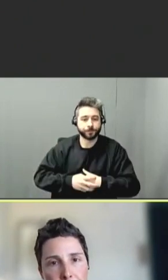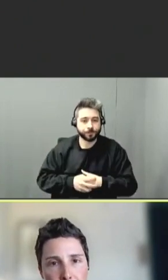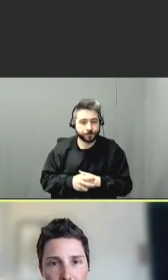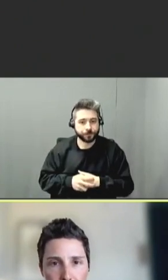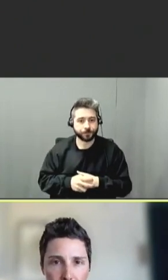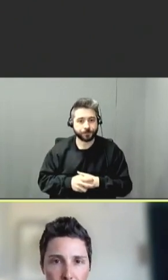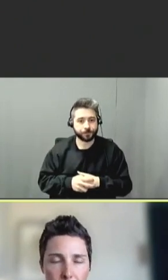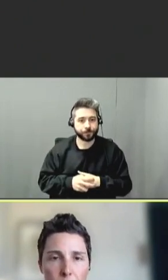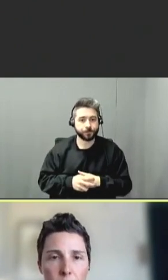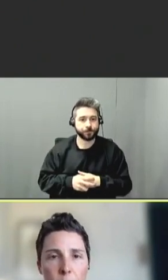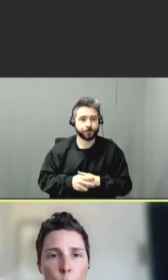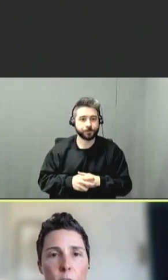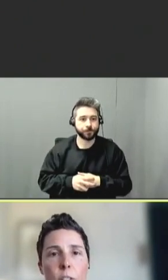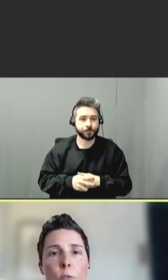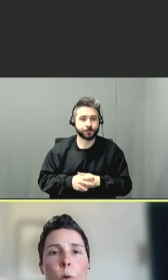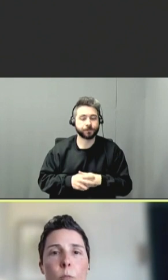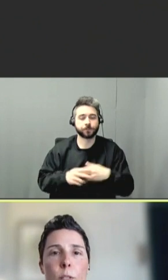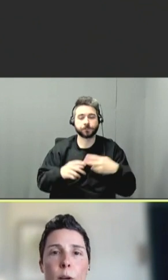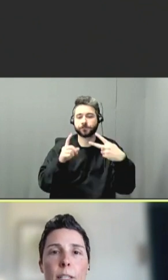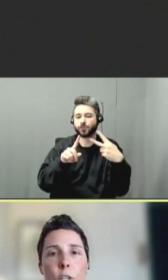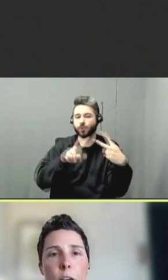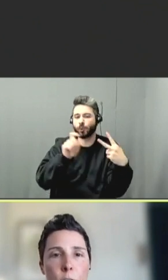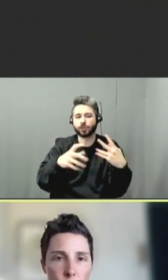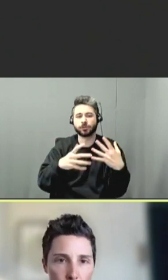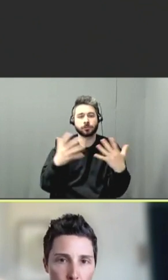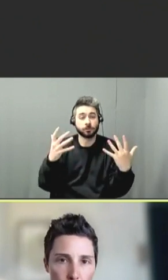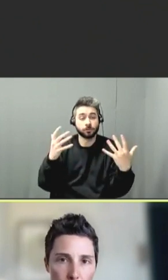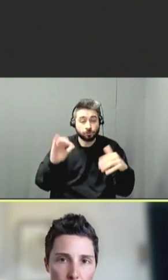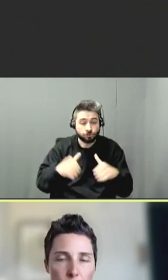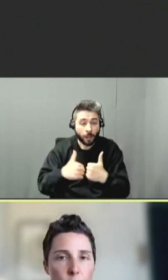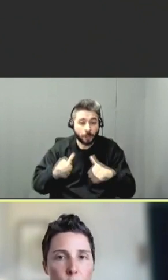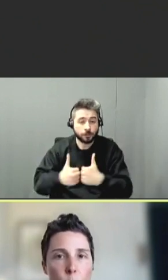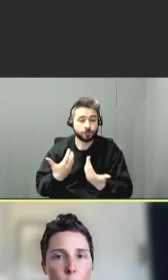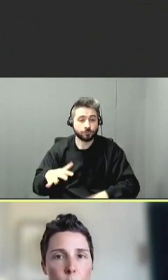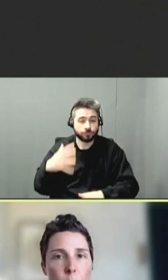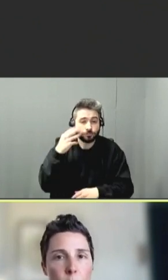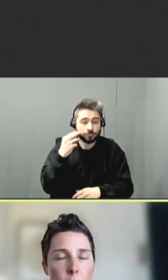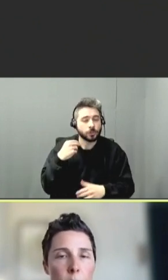The second question is what were the greatest that you faced. I found this quote especially